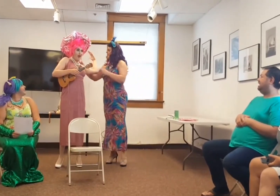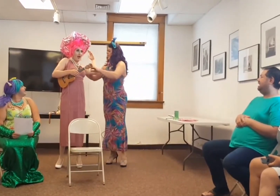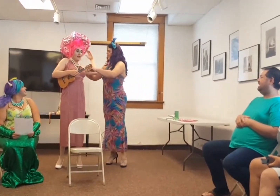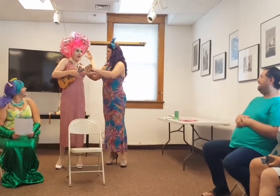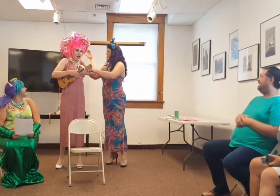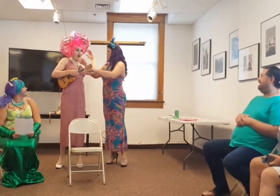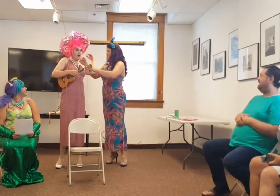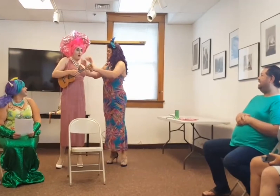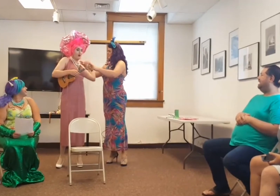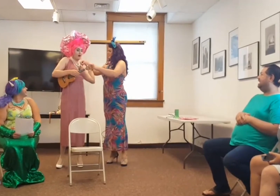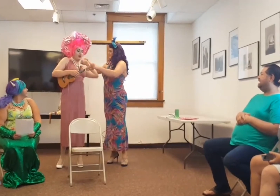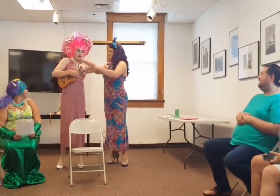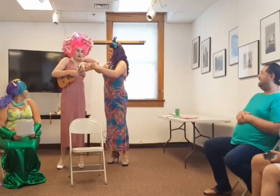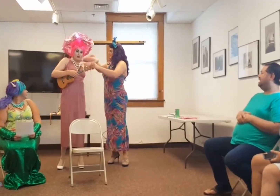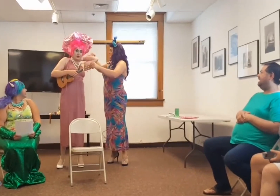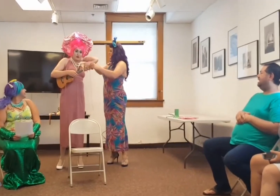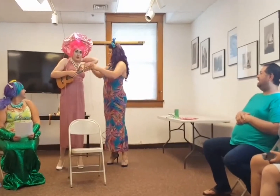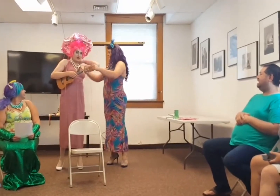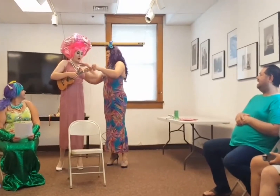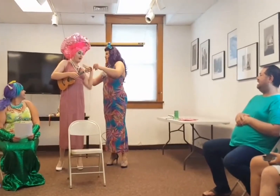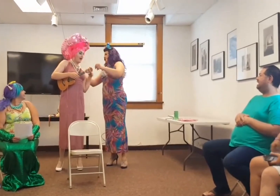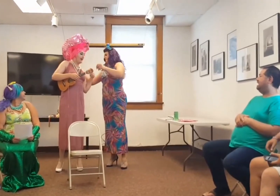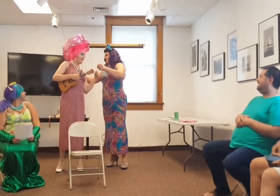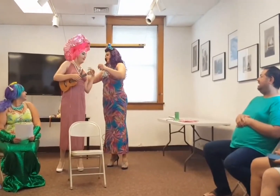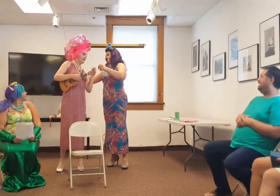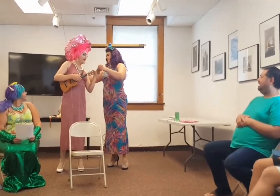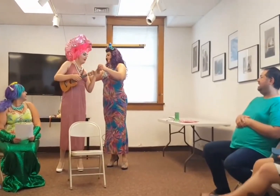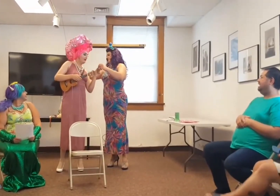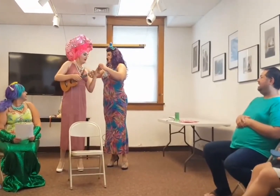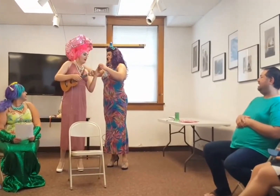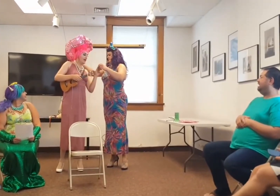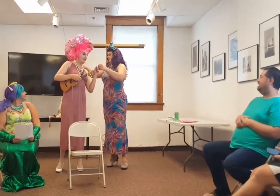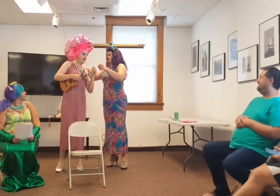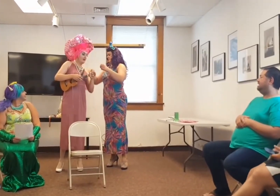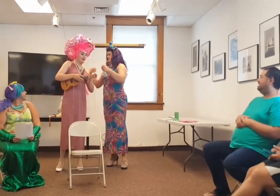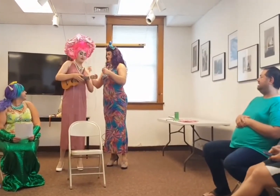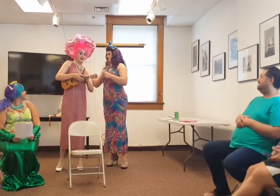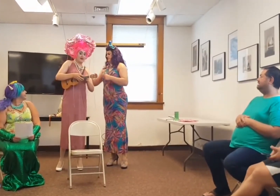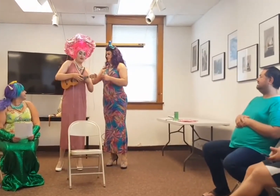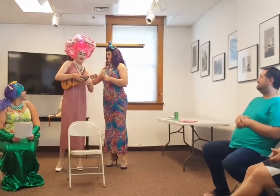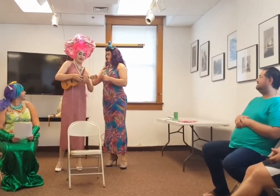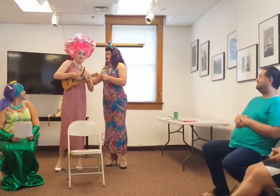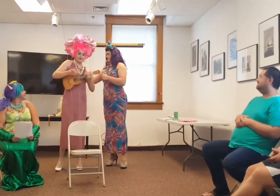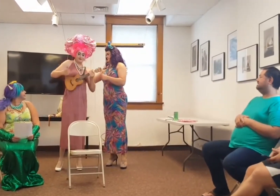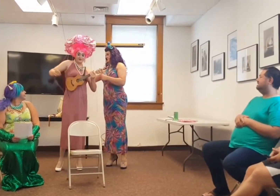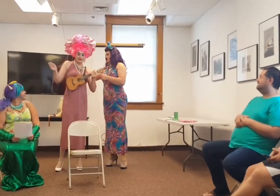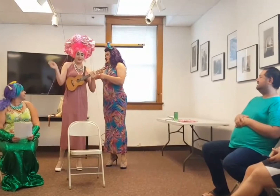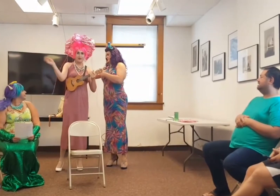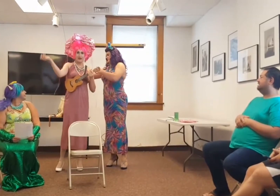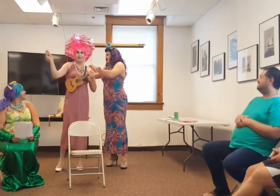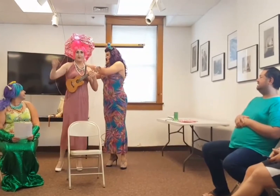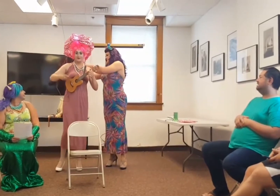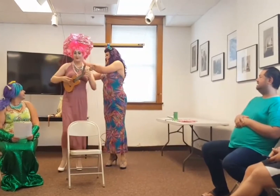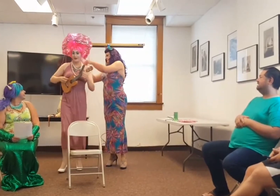I know, all right. I think I'll be able to play Ukulele.